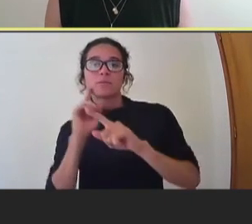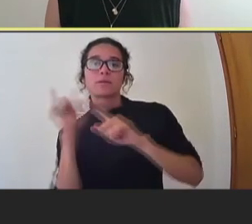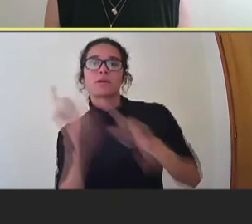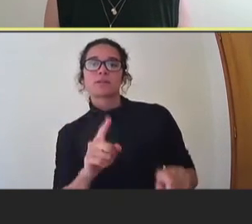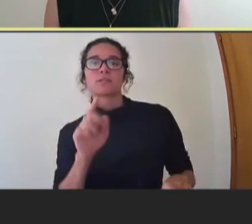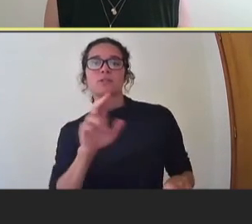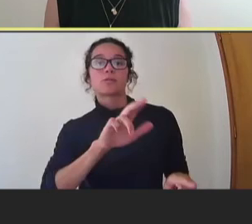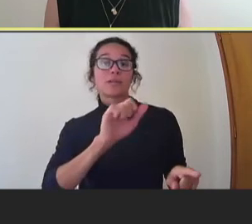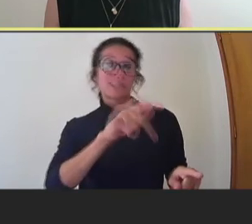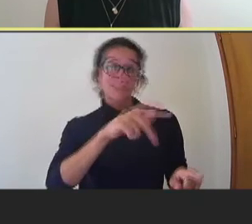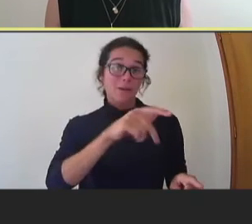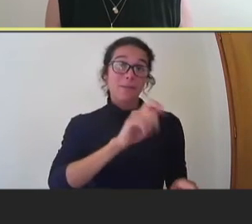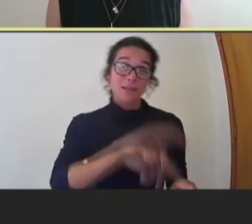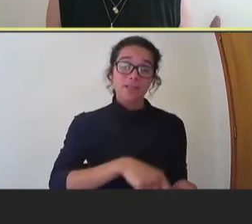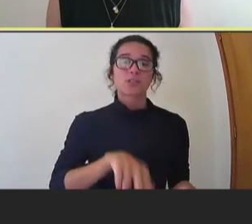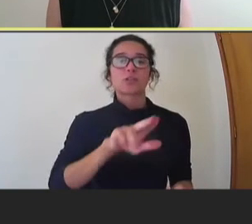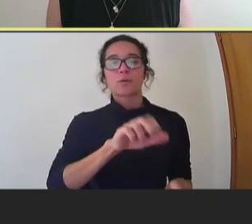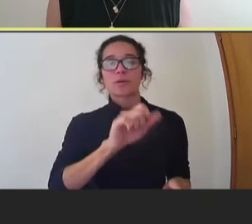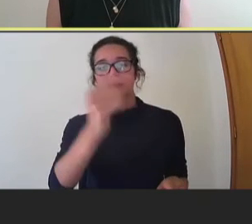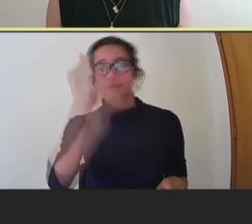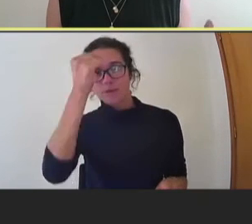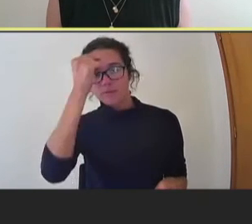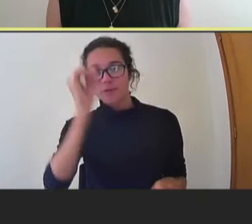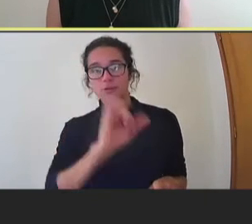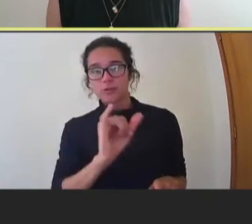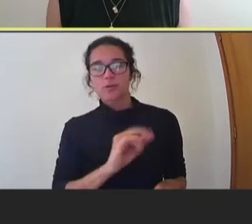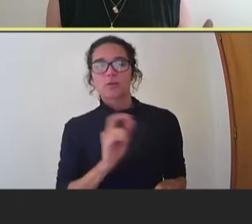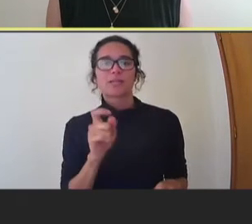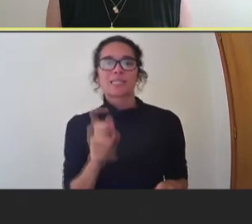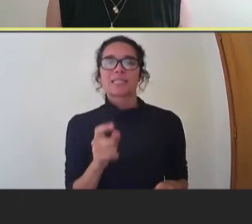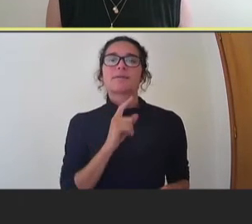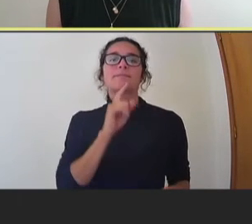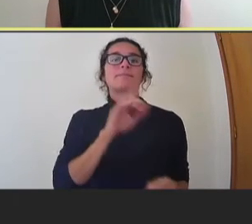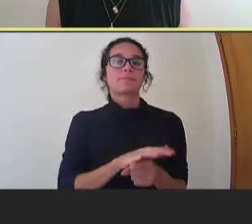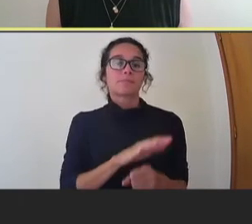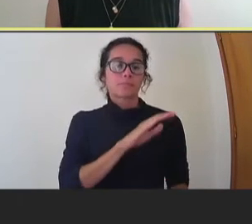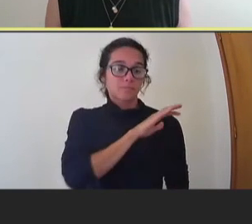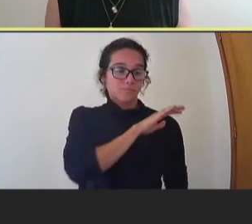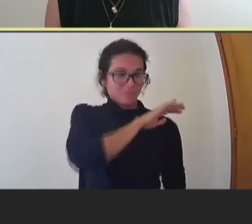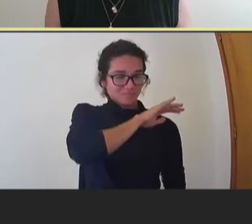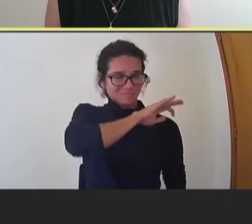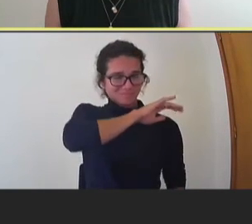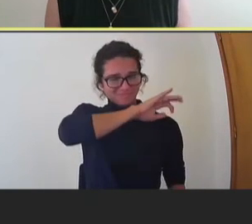U.S. government. So, we need to ensure that we stockpile everything to be able to deliver those